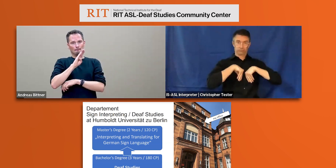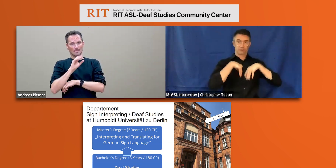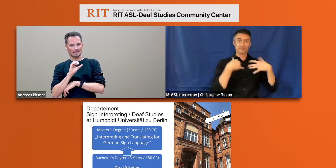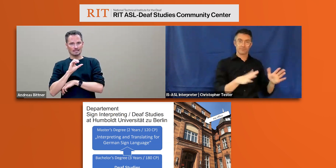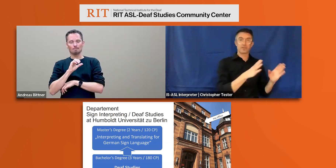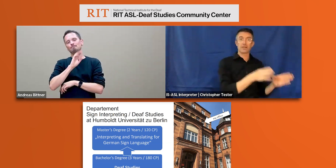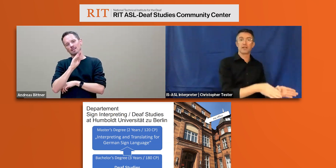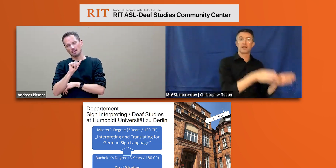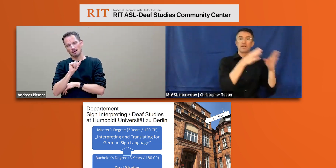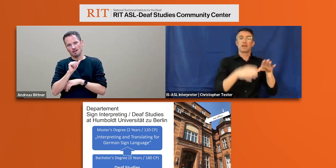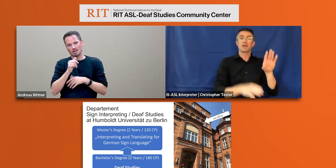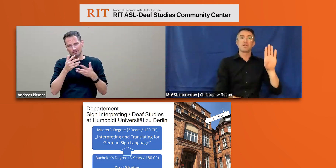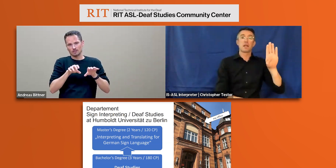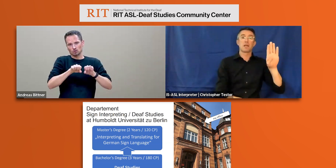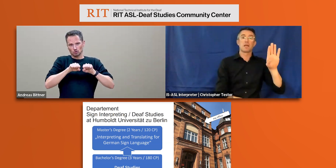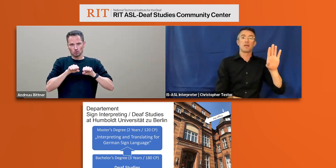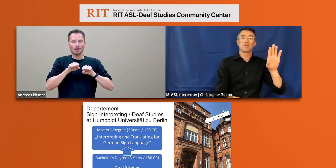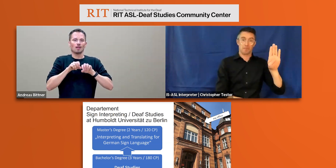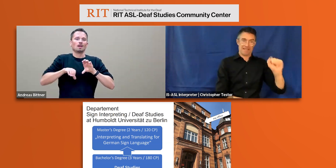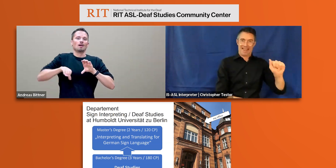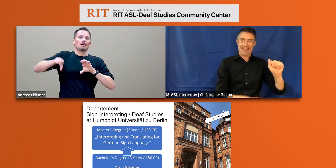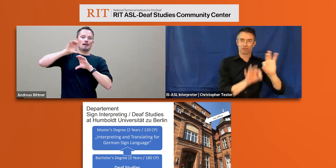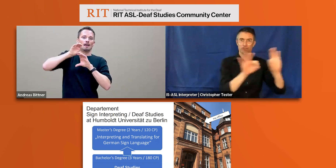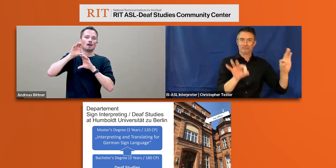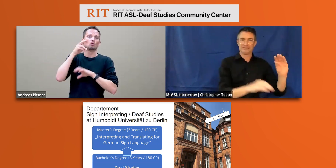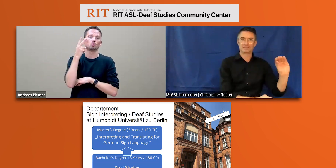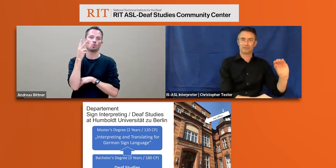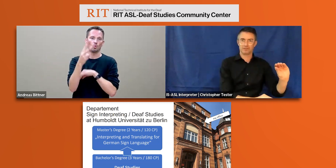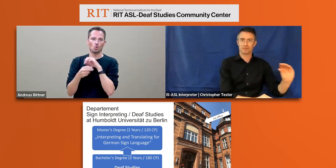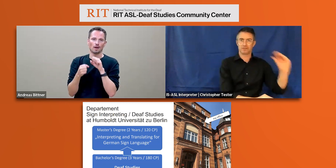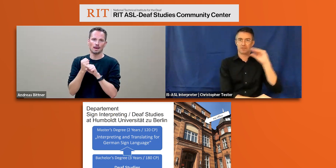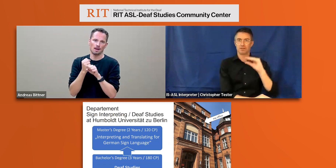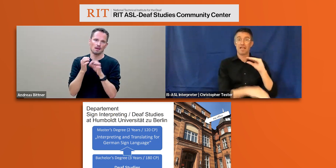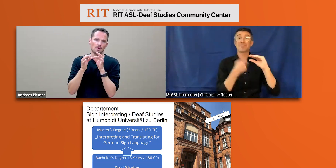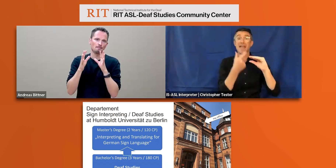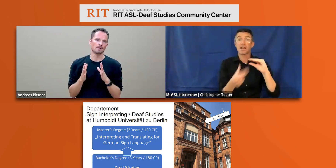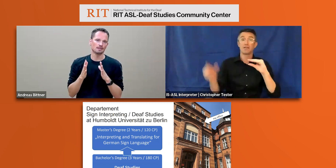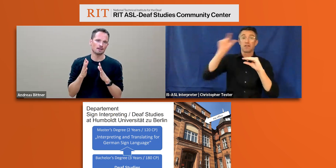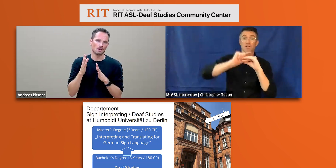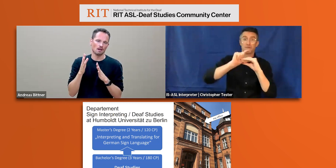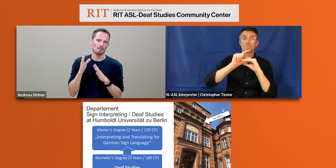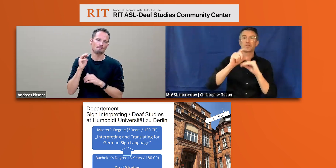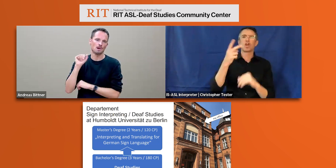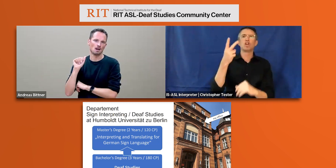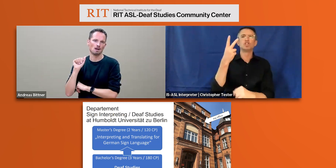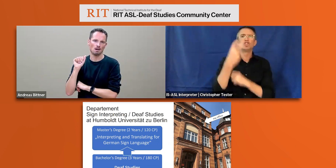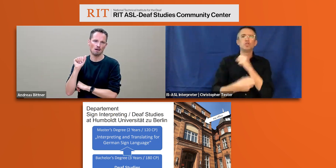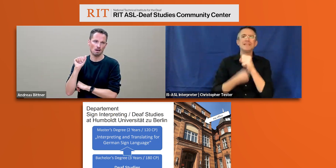Sign Language in general in that degree. That's a bachelor's degree.